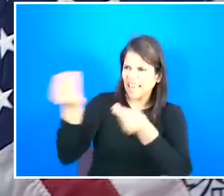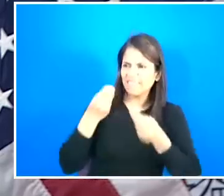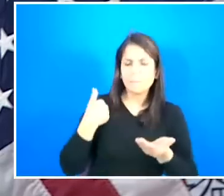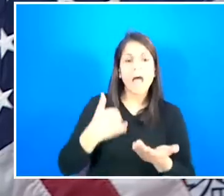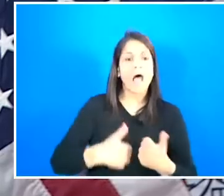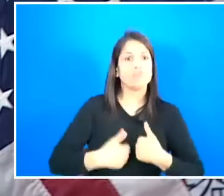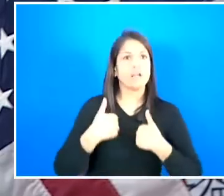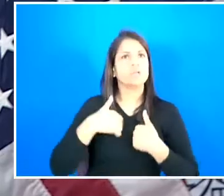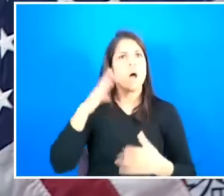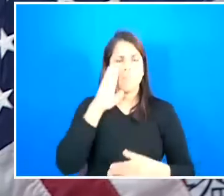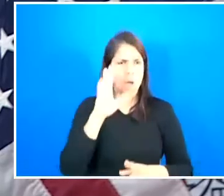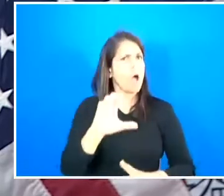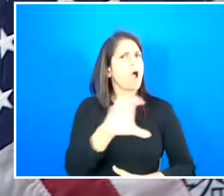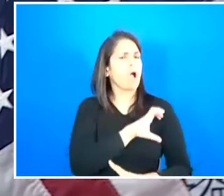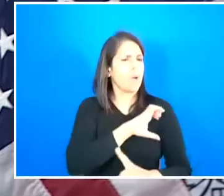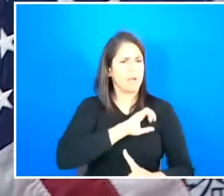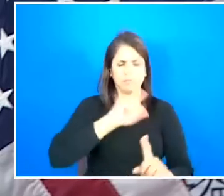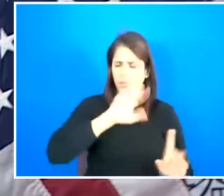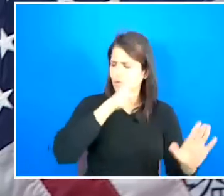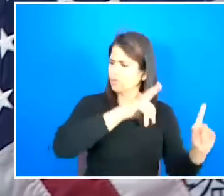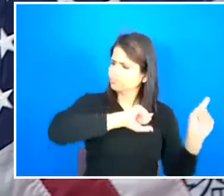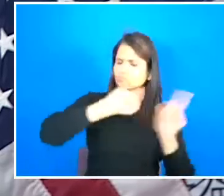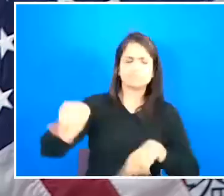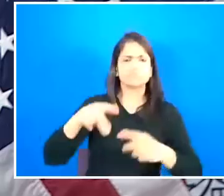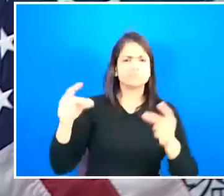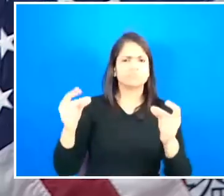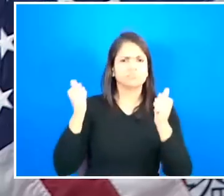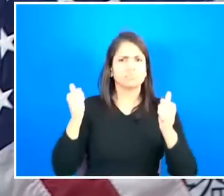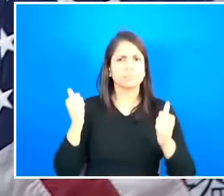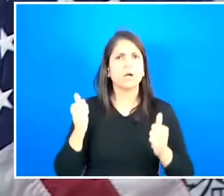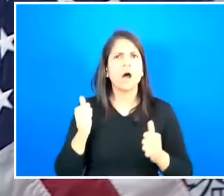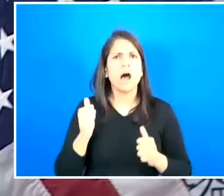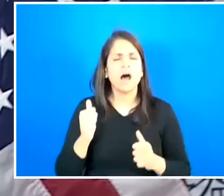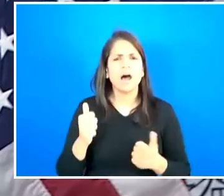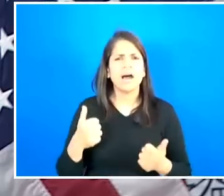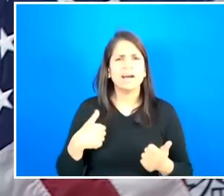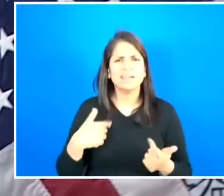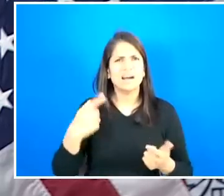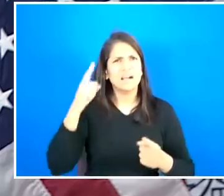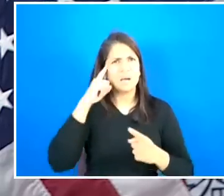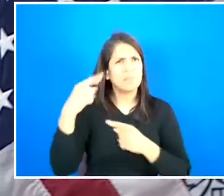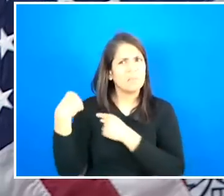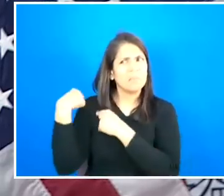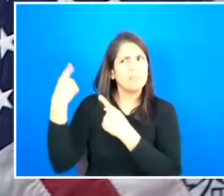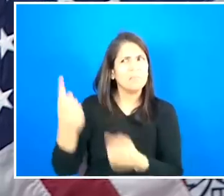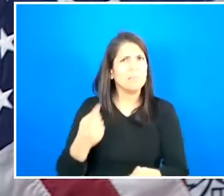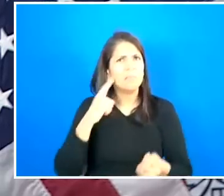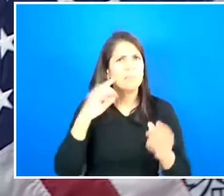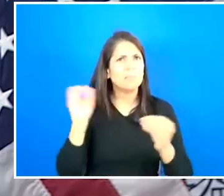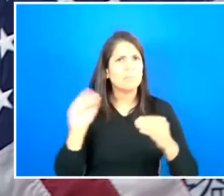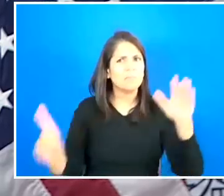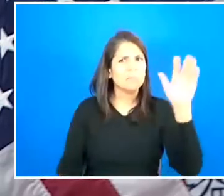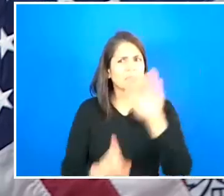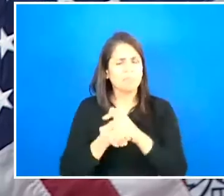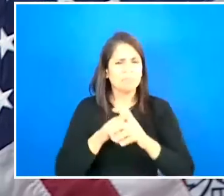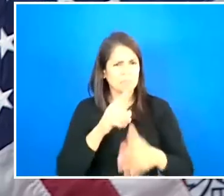WE SENT NYPD OUT TO ADDRESS THE PROBLEM IMMEDIATELY AND TO MAKE CLEAR